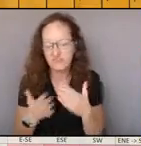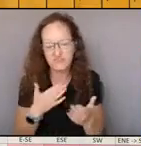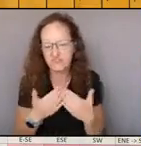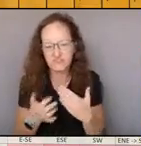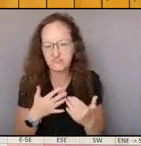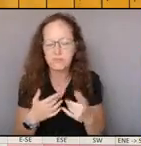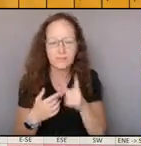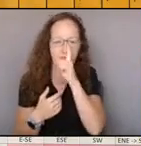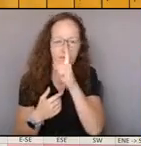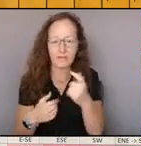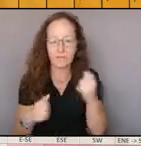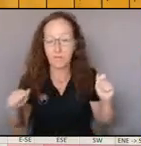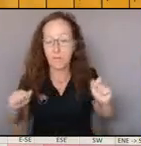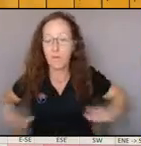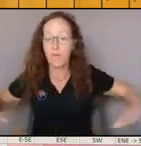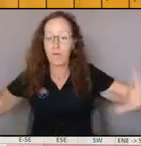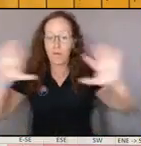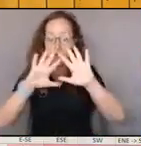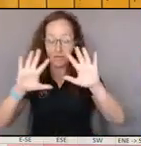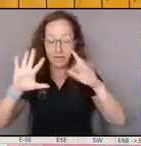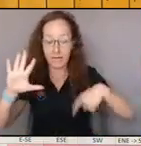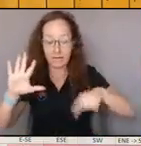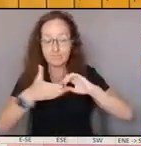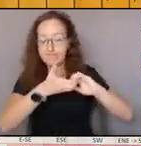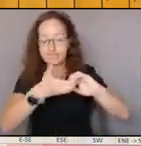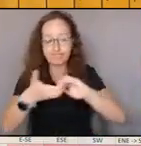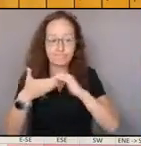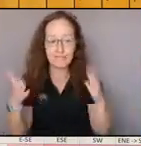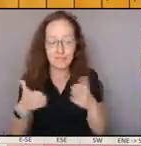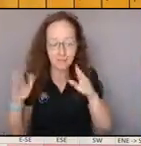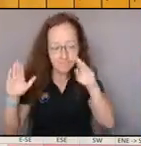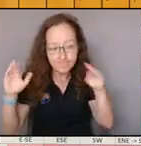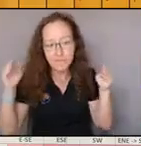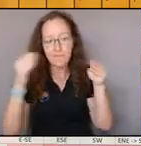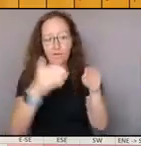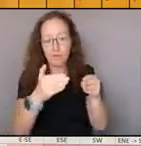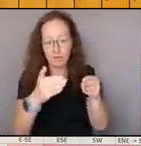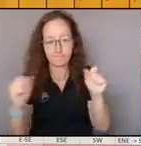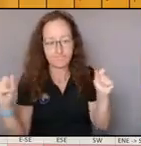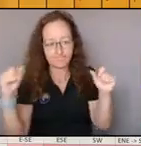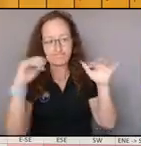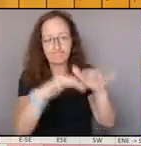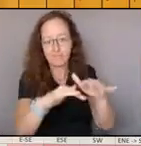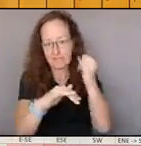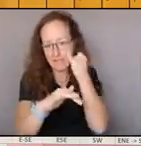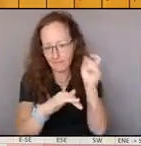IF THE FIRE WERE TO BECOME ACTIVE IN AN AREA THAT WILL SURGE RESOURCES TO THAT AREA.